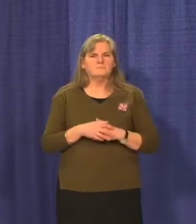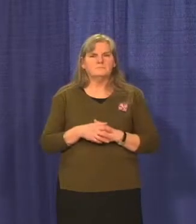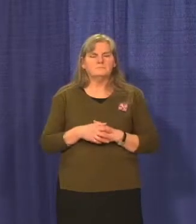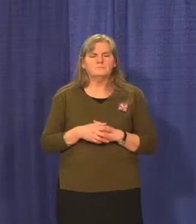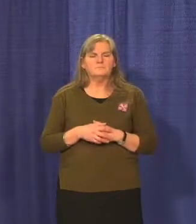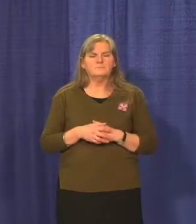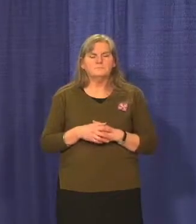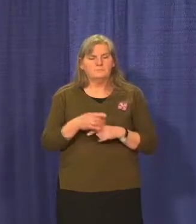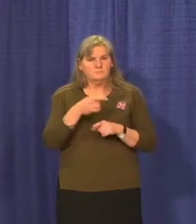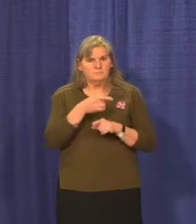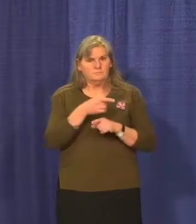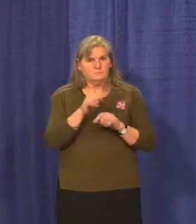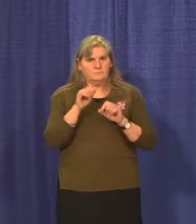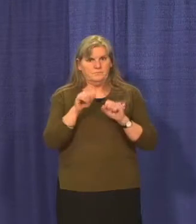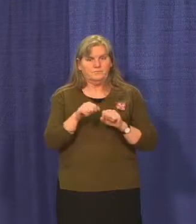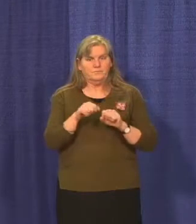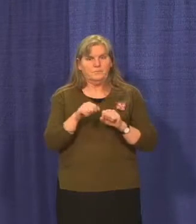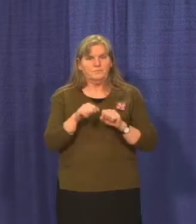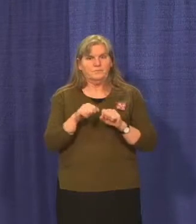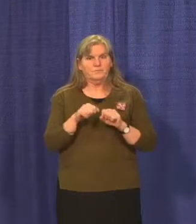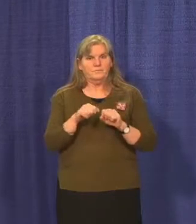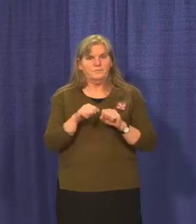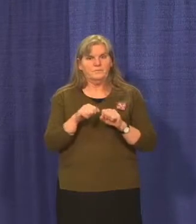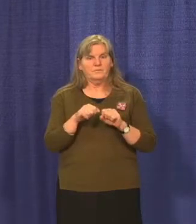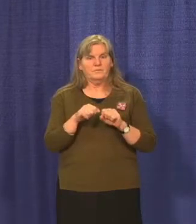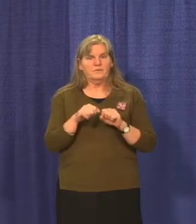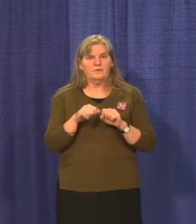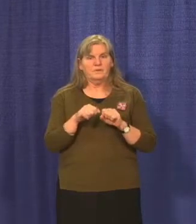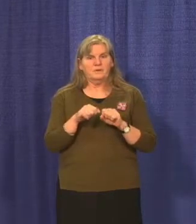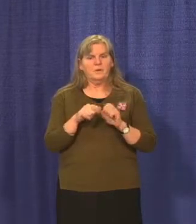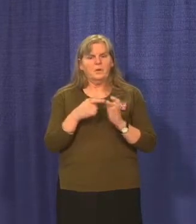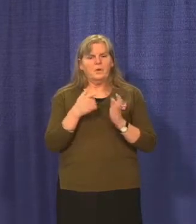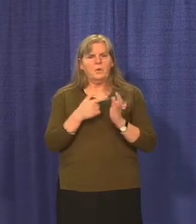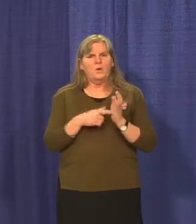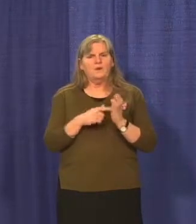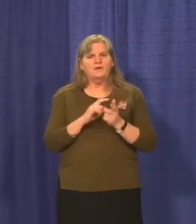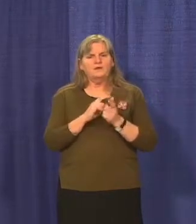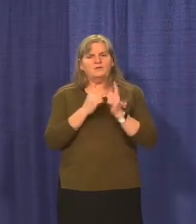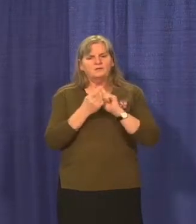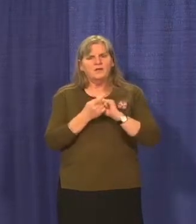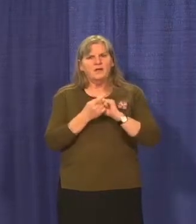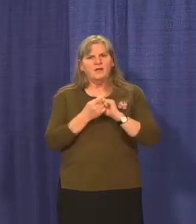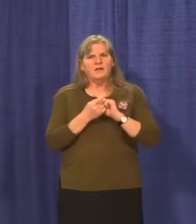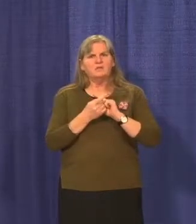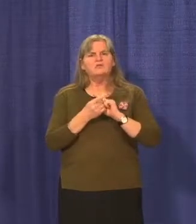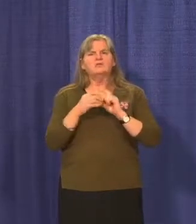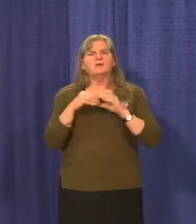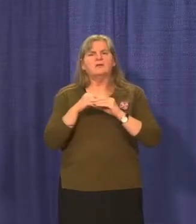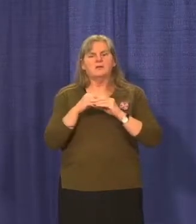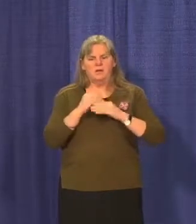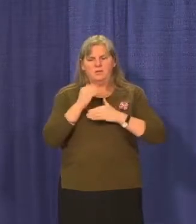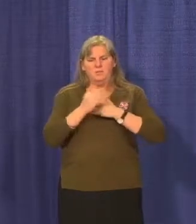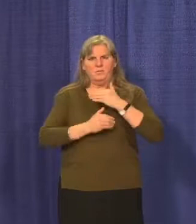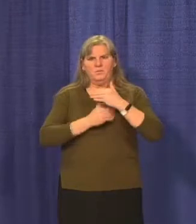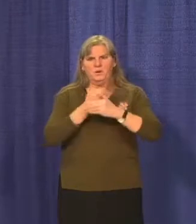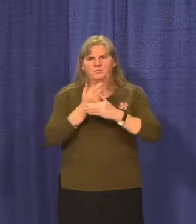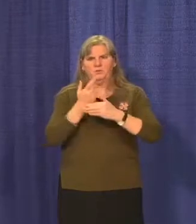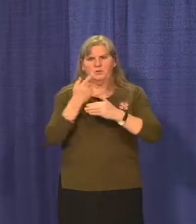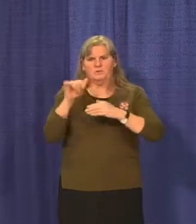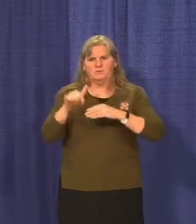So could you please tell us what change in the protocols that are in place